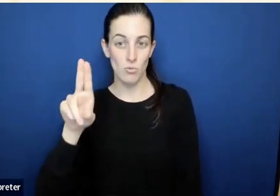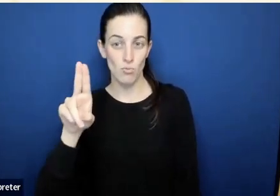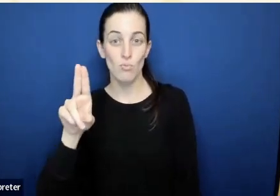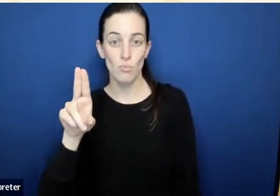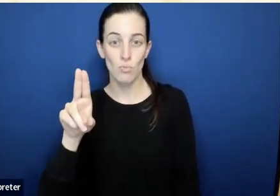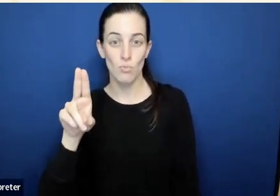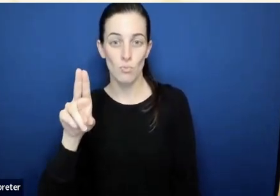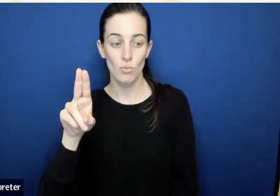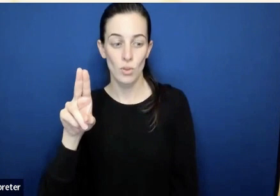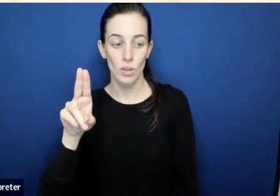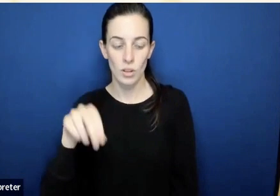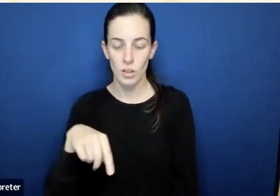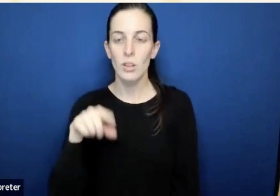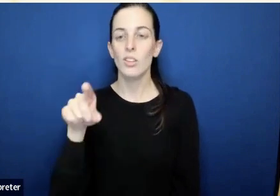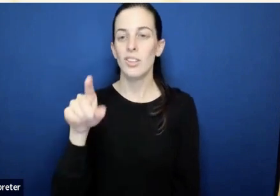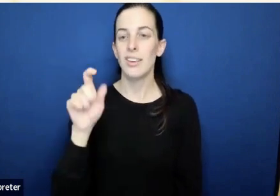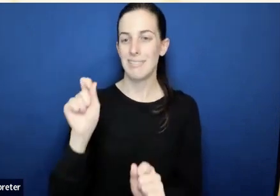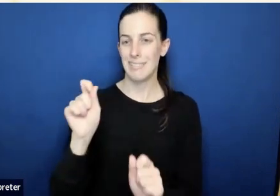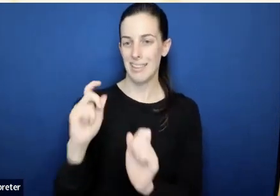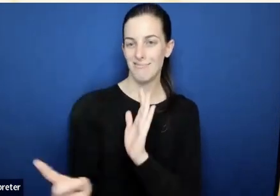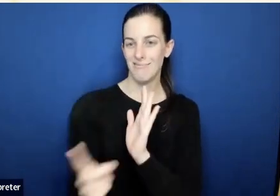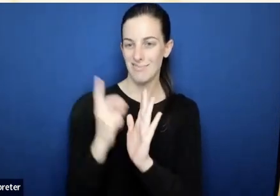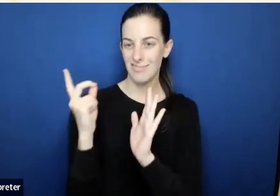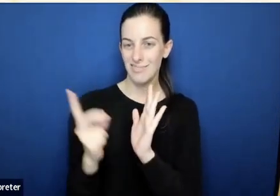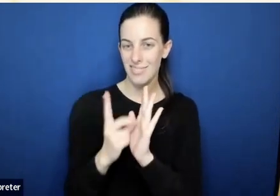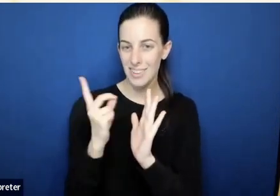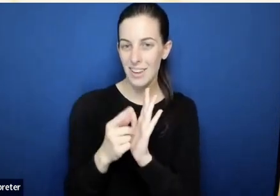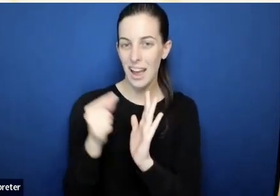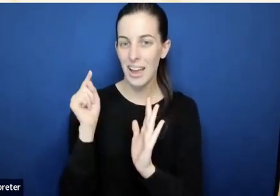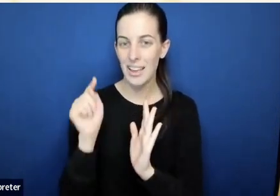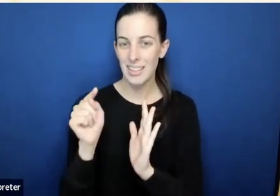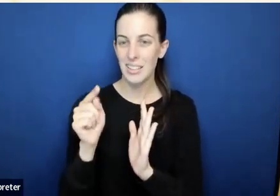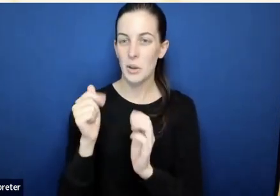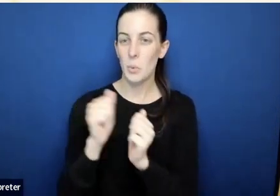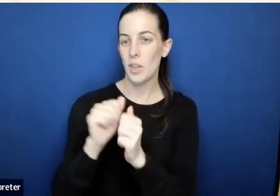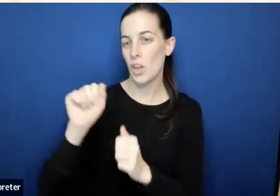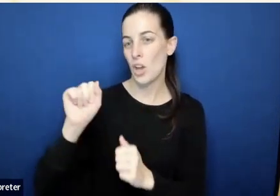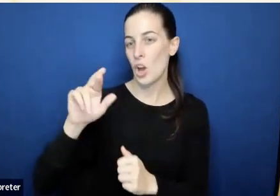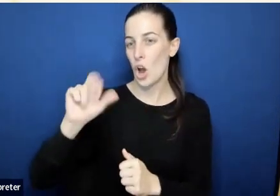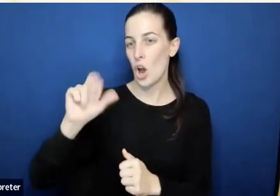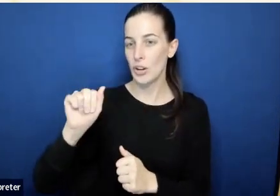They can define state with the help of attributes like aria-selected, aria-controls, et cetera.